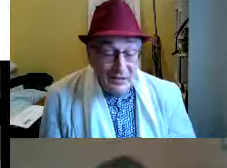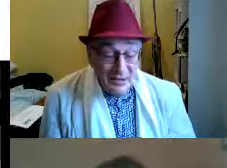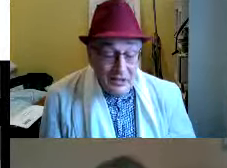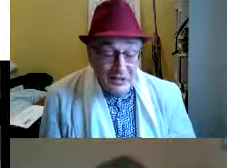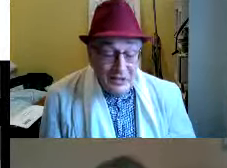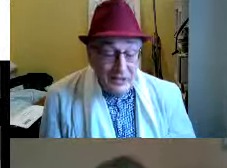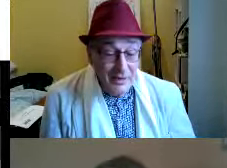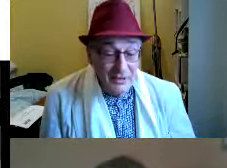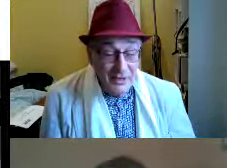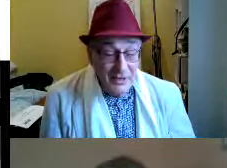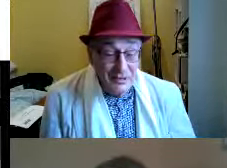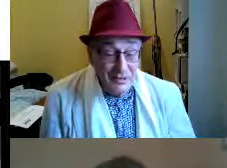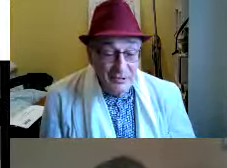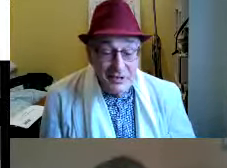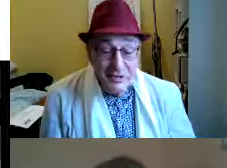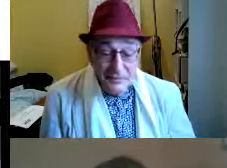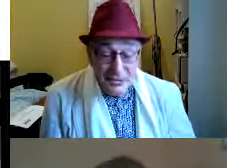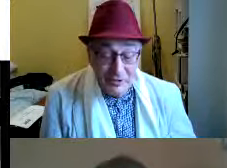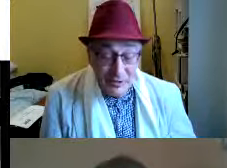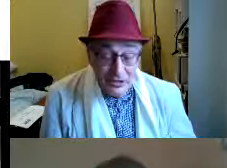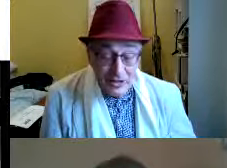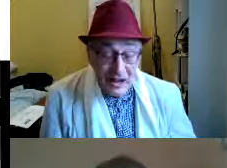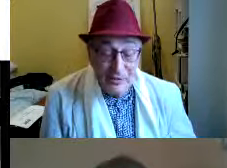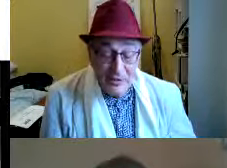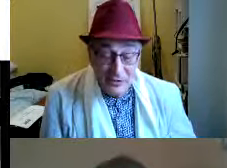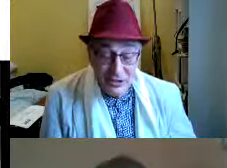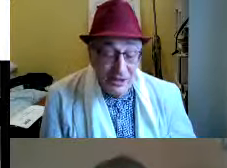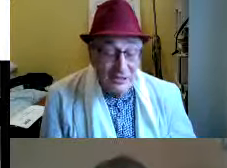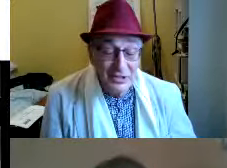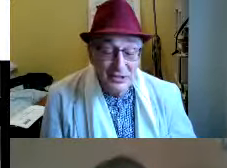exciting thing about it is the creativity of what's going to happen on july the 2nd